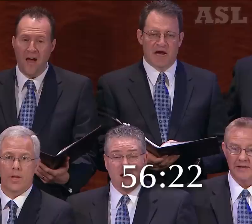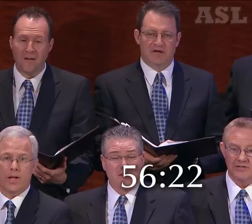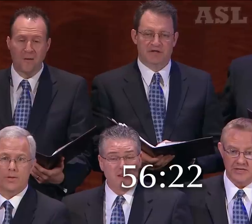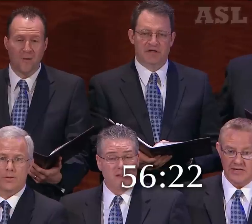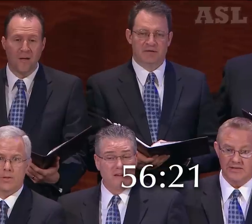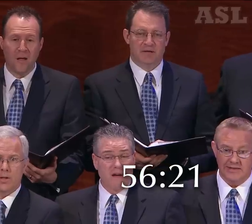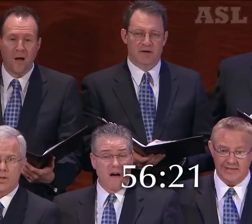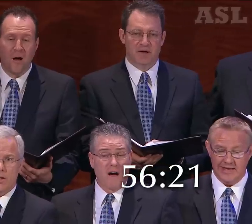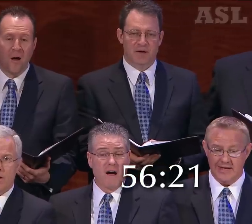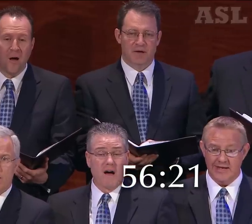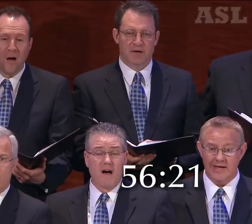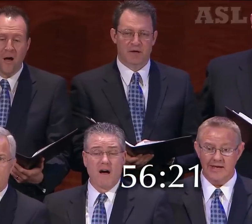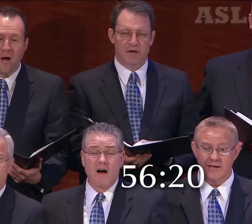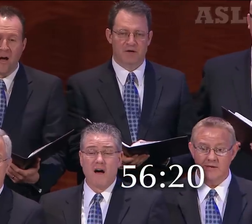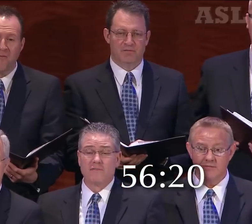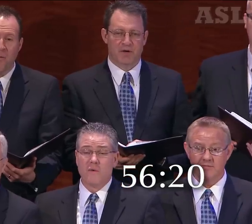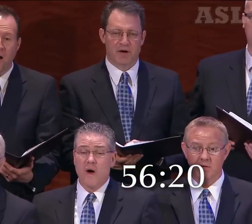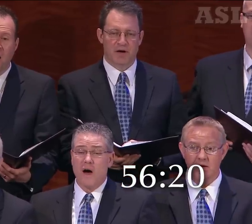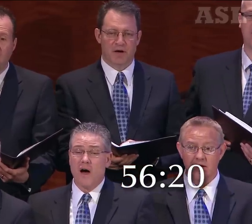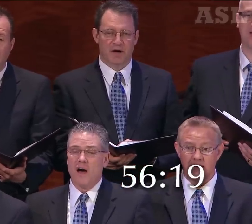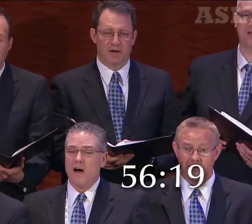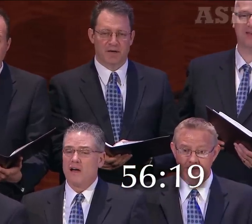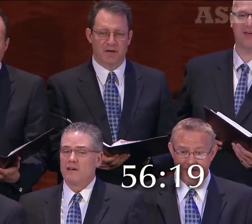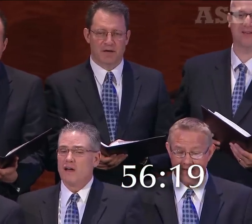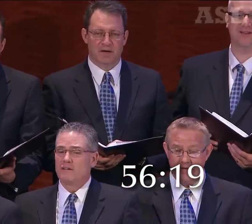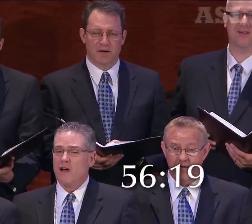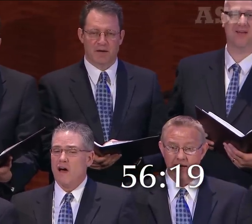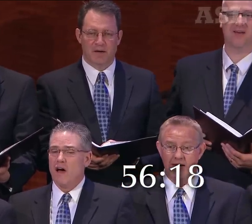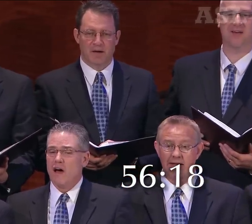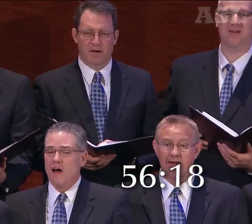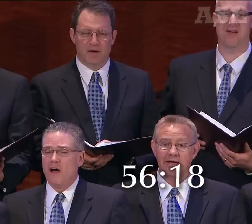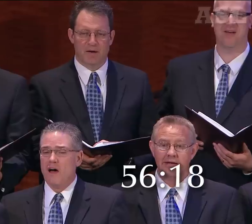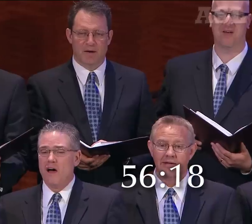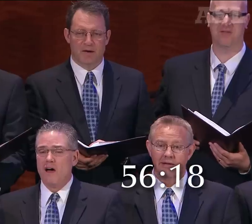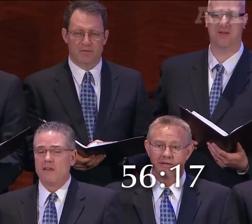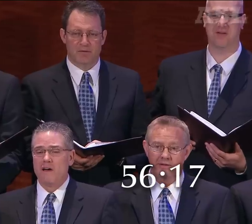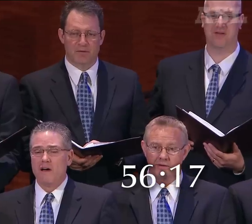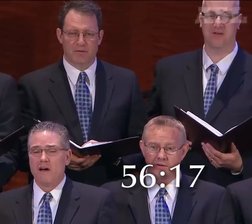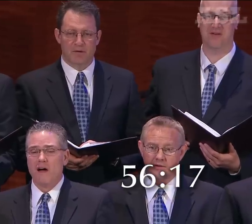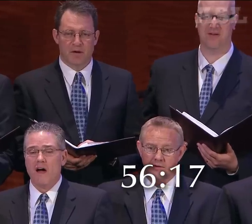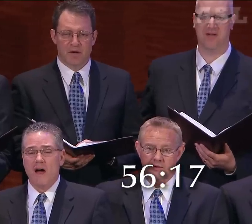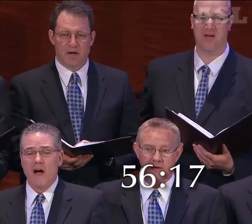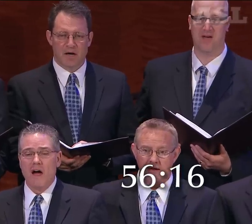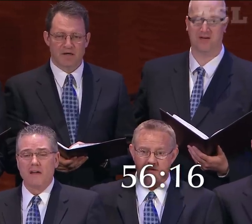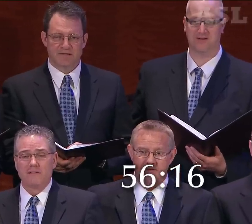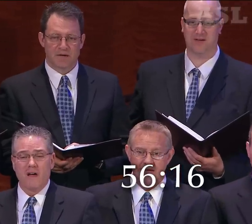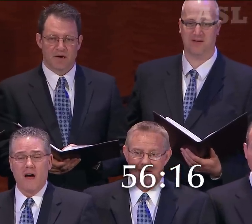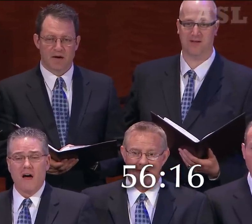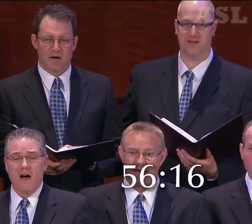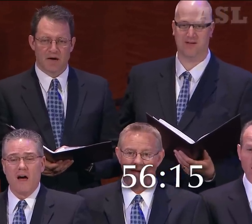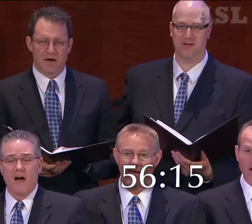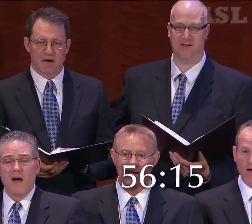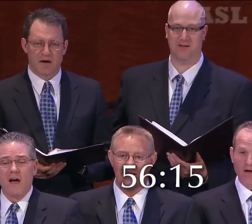THIS IS THE ENGLISH CLOSED CAPTION CHANNEL OF THE CHURCH OF JESUS CHRIST OF LATTER-DAY SAINTS.